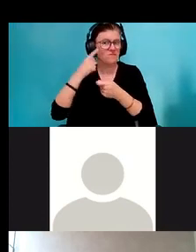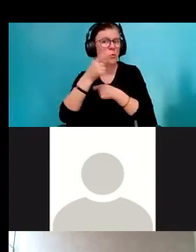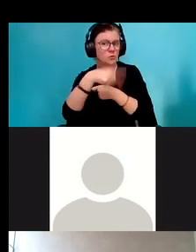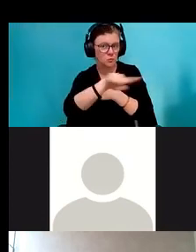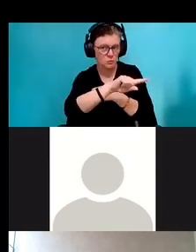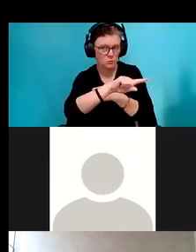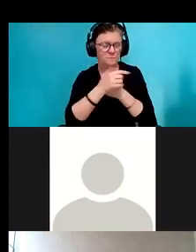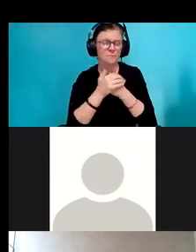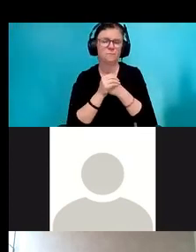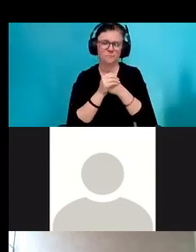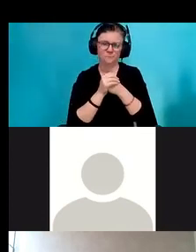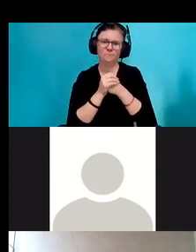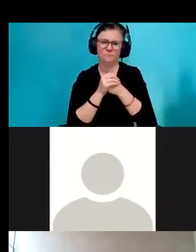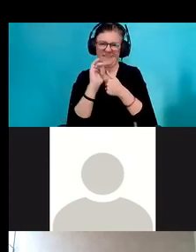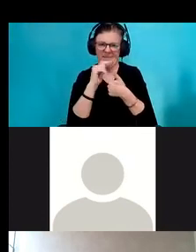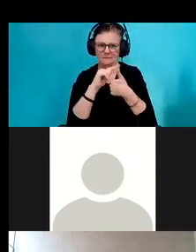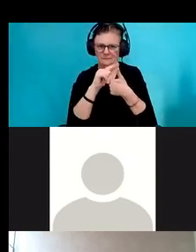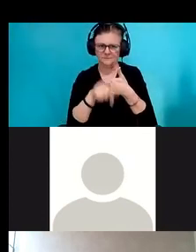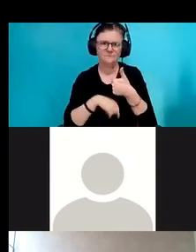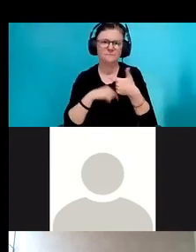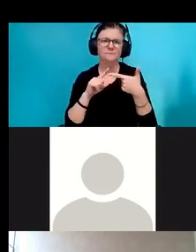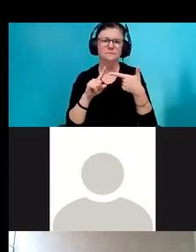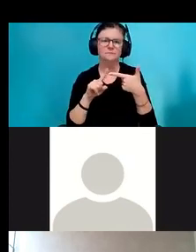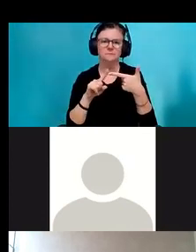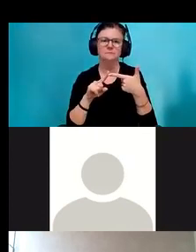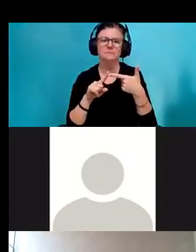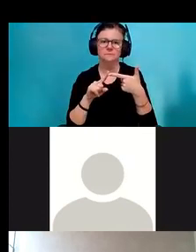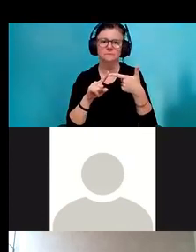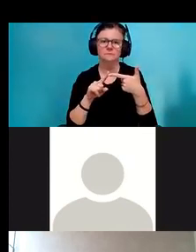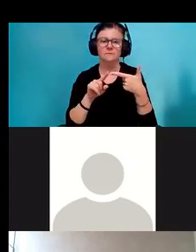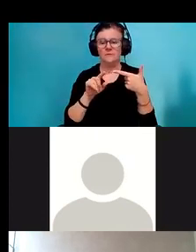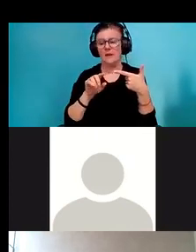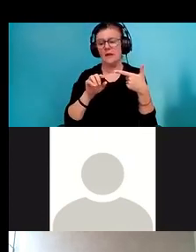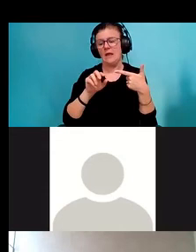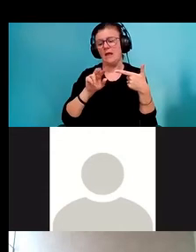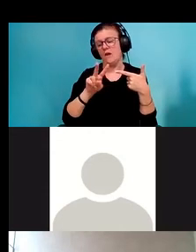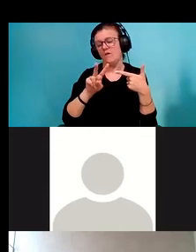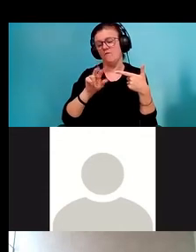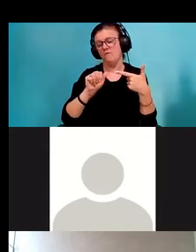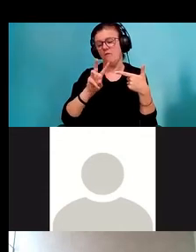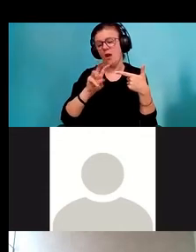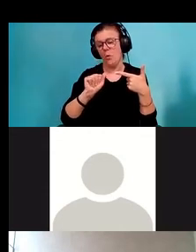That's that first link. We hear at VAWA MEI have created an FAQs list based